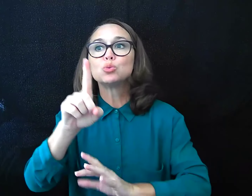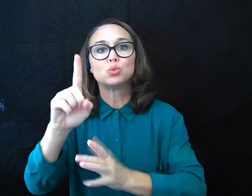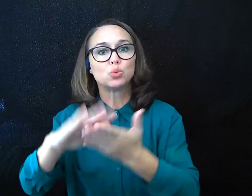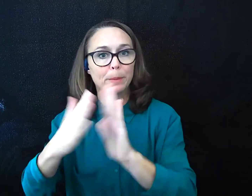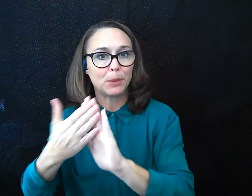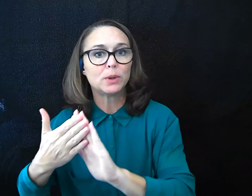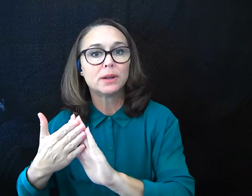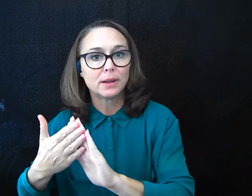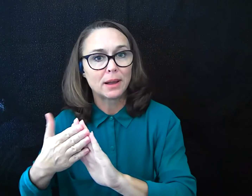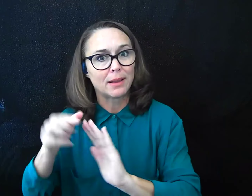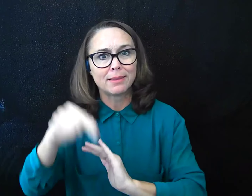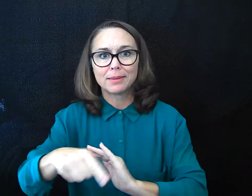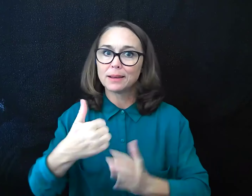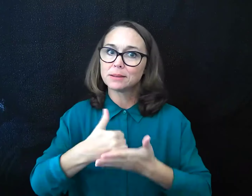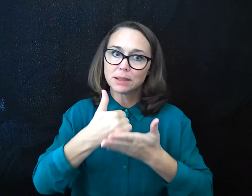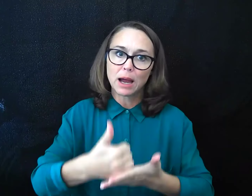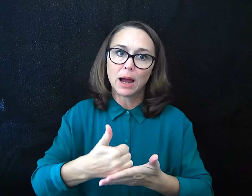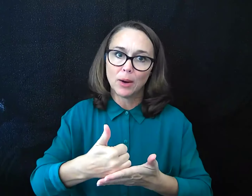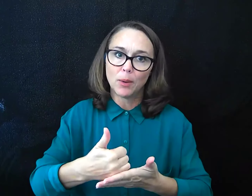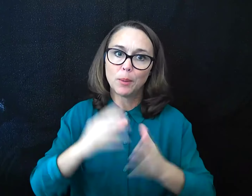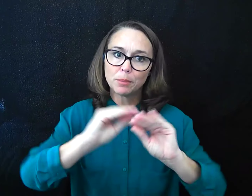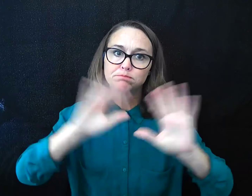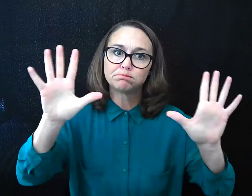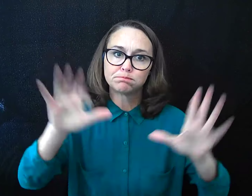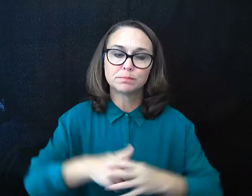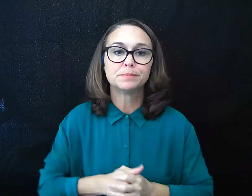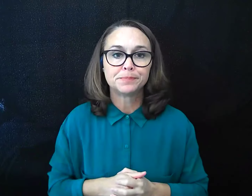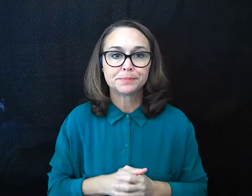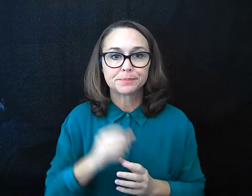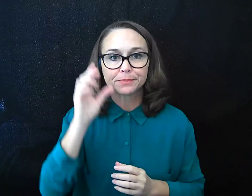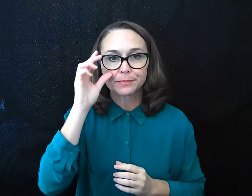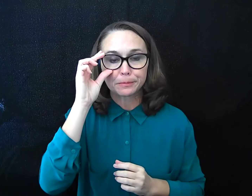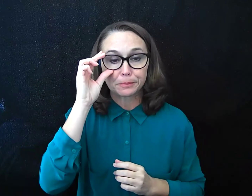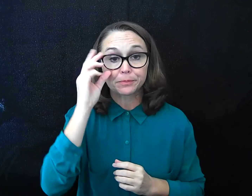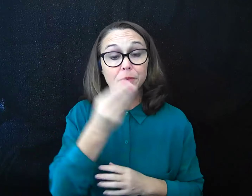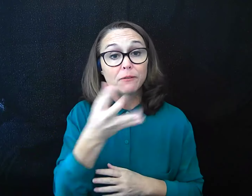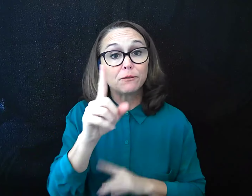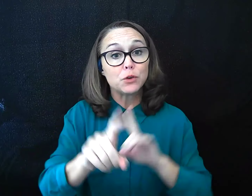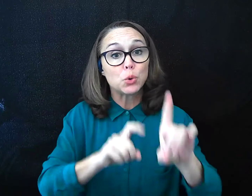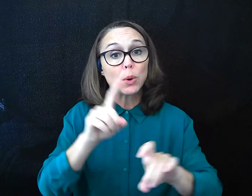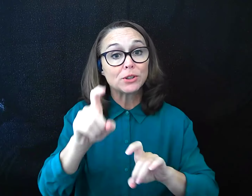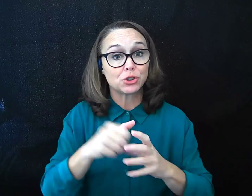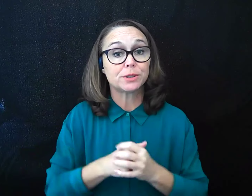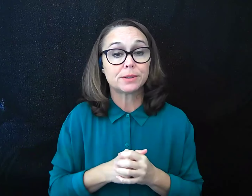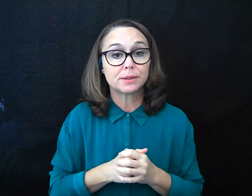helpful. I have just a couple of questions for each of you. Maybe one in the interest of time.